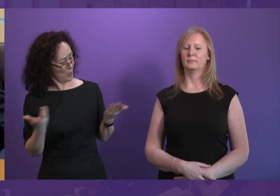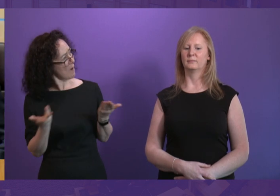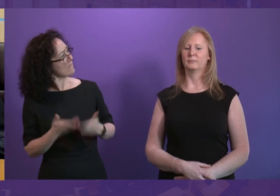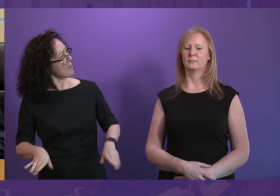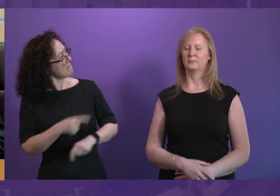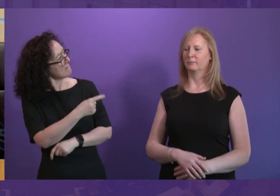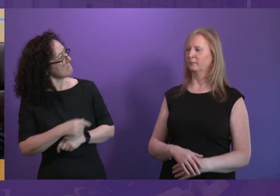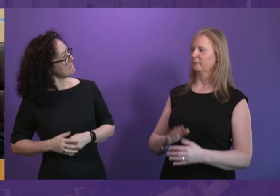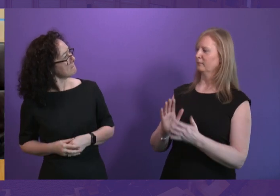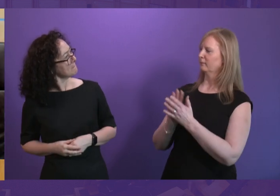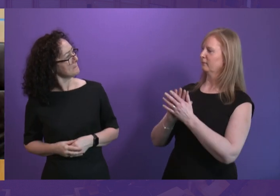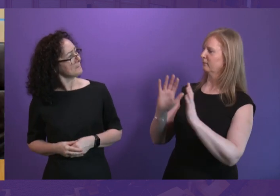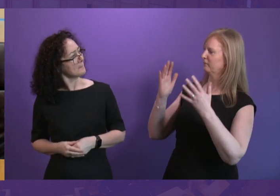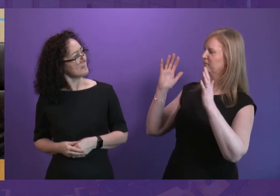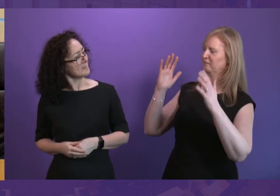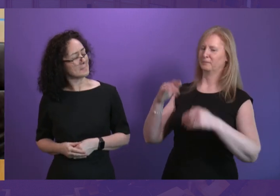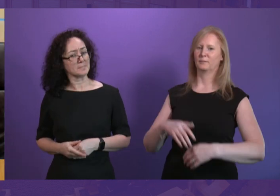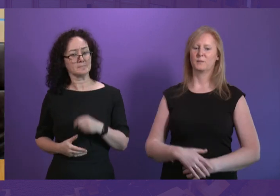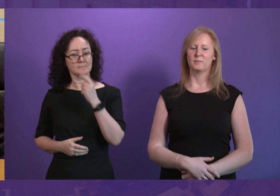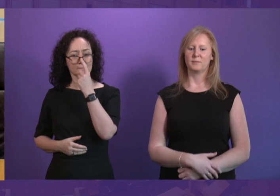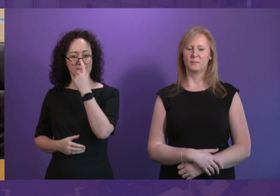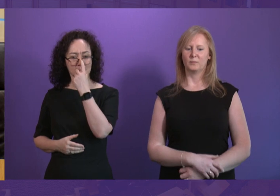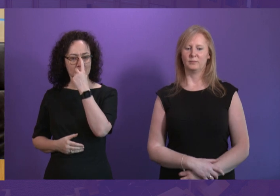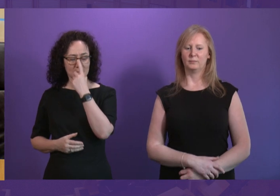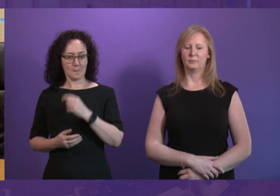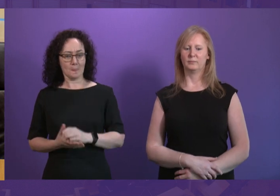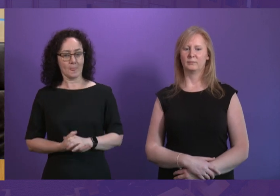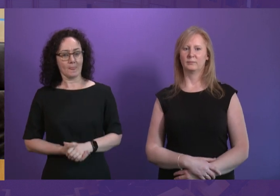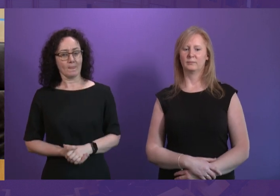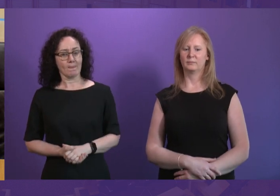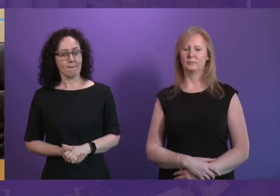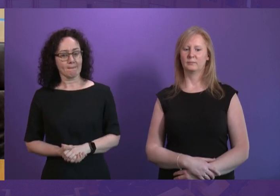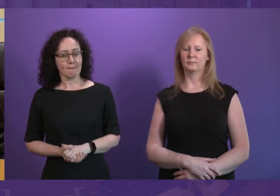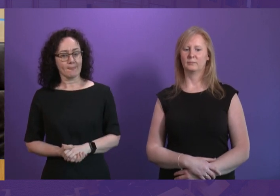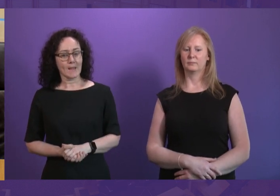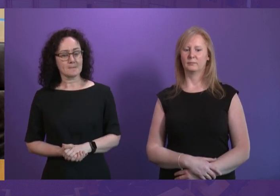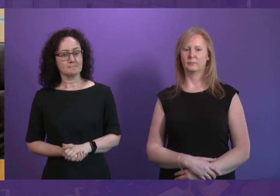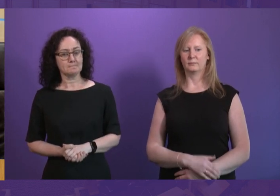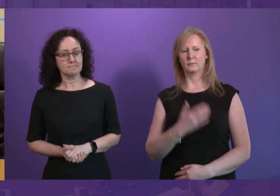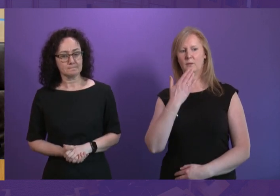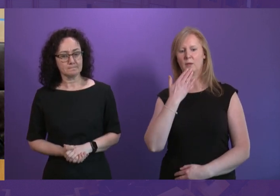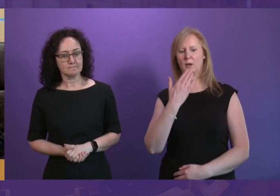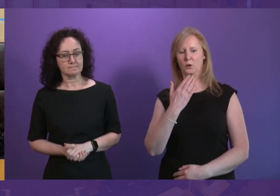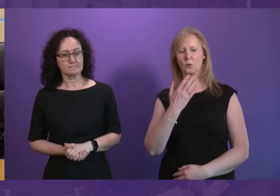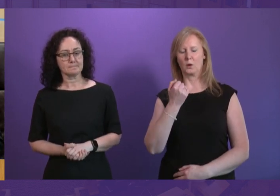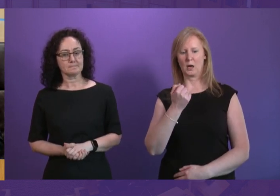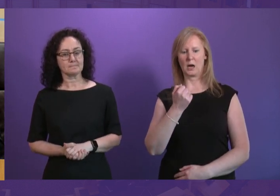The Presiding Officer: There are a number of constituency questions,